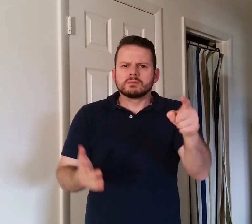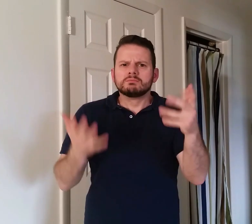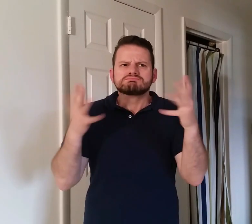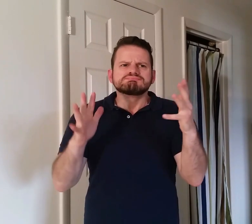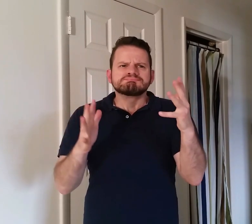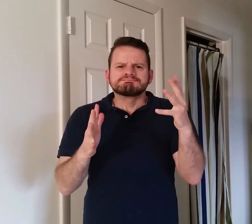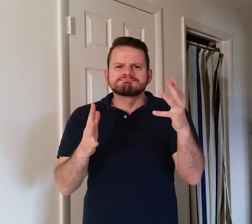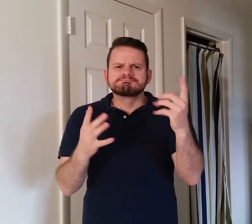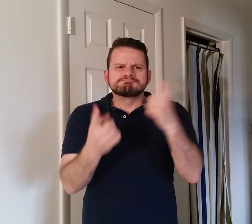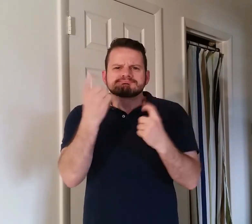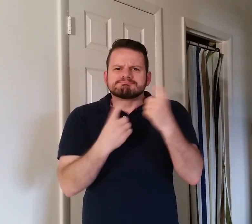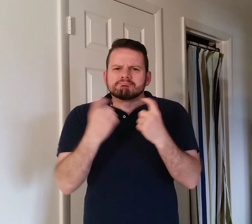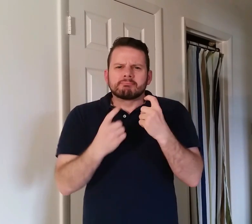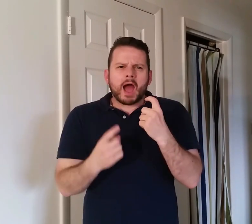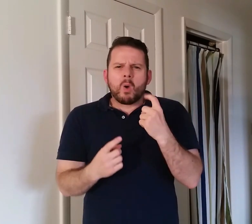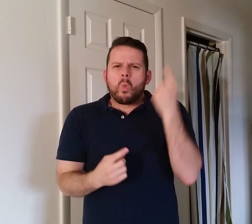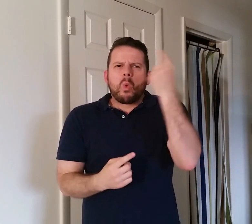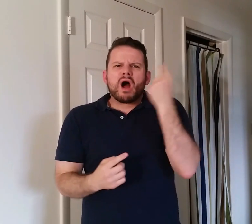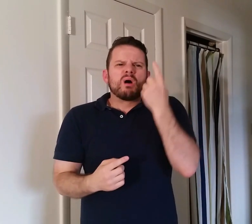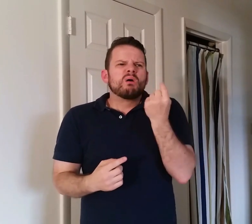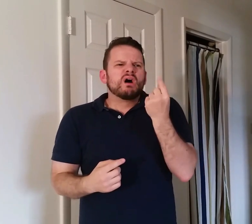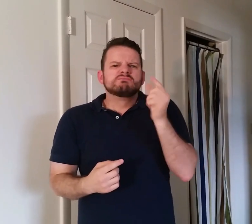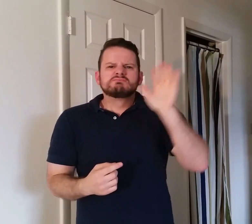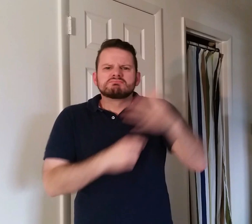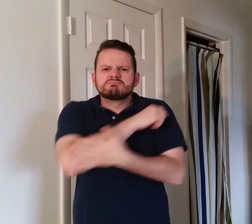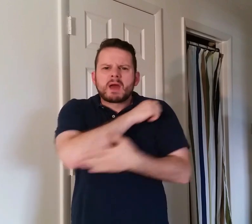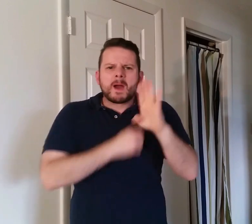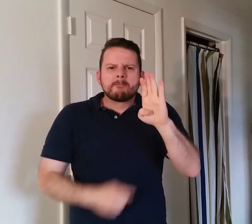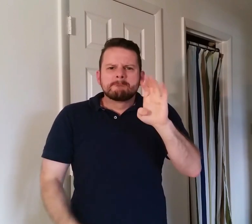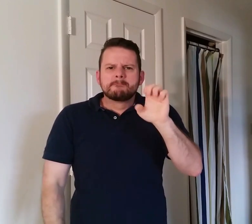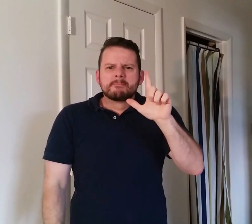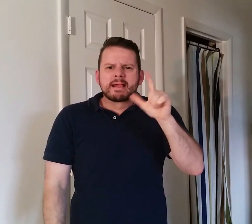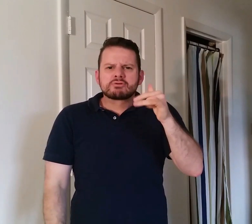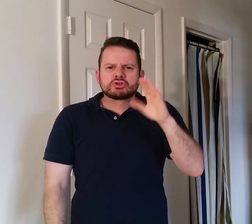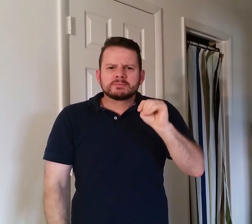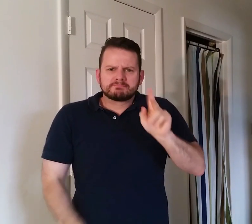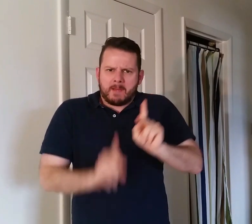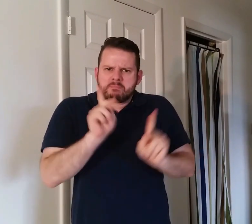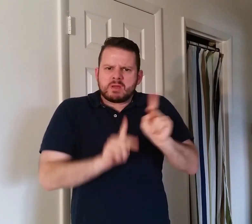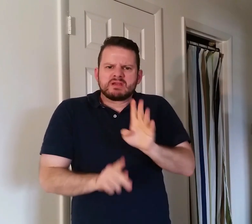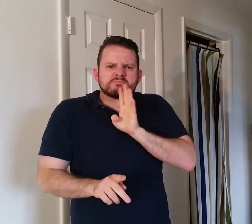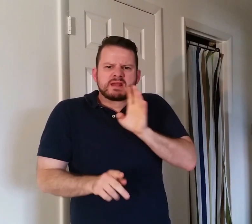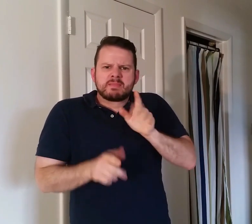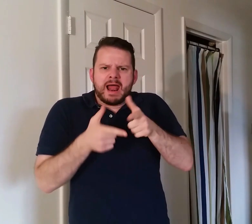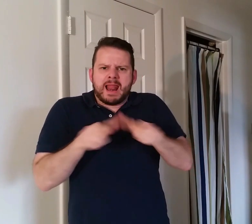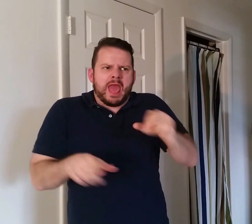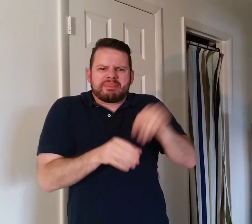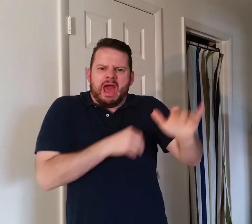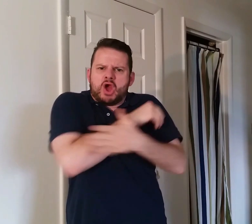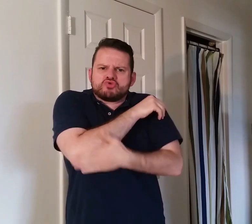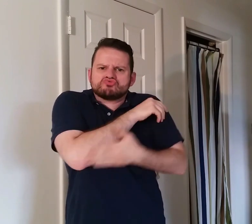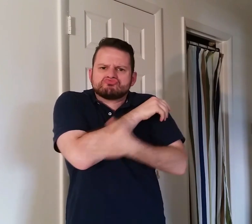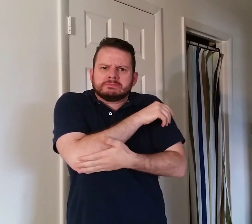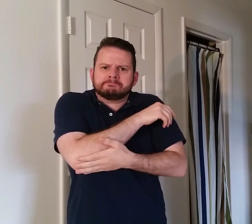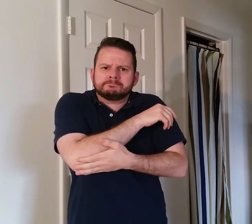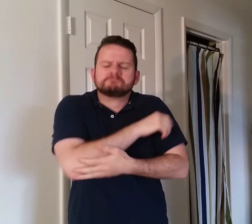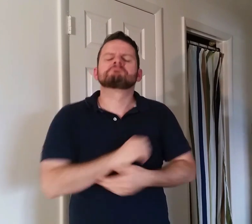Some of you have been wondering and asking me what language Belgians speak in this country.